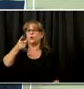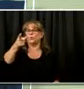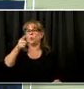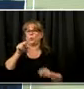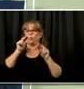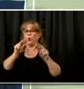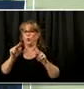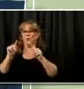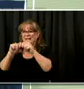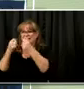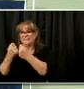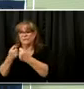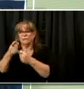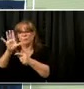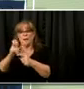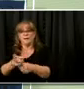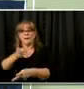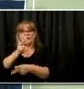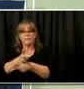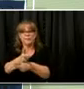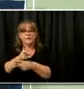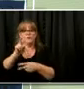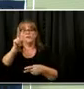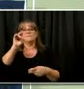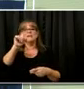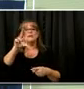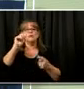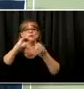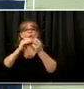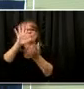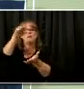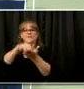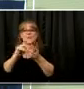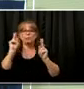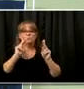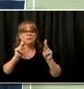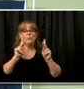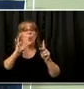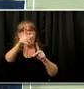to allow more fans at future games? My second question has to do with Halloween and